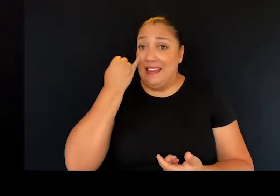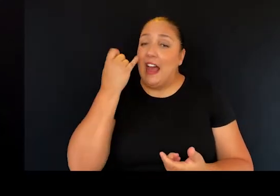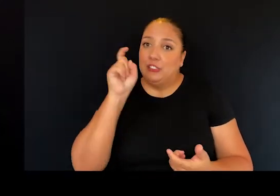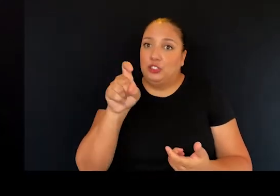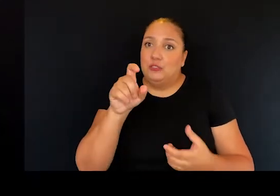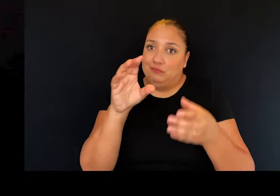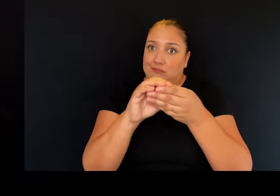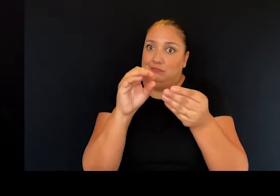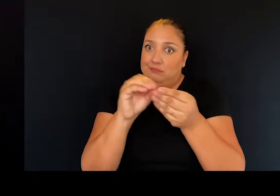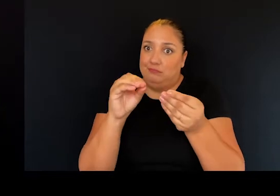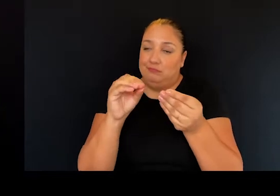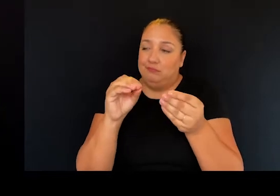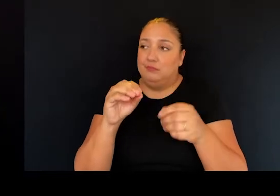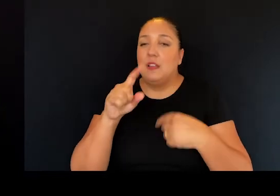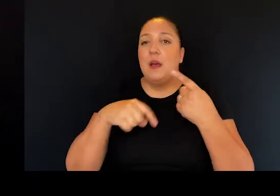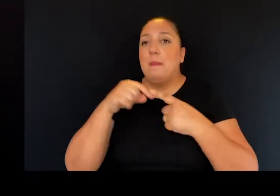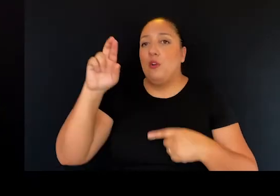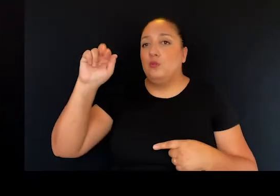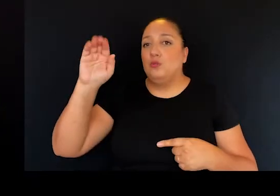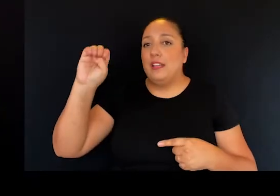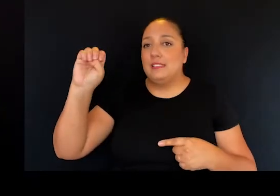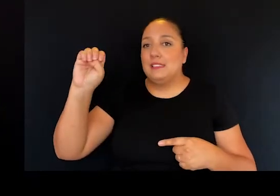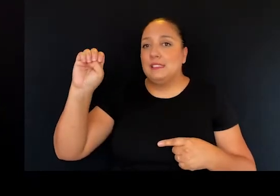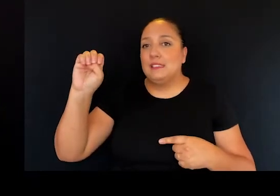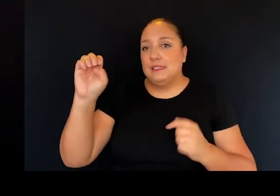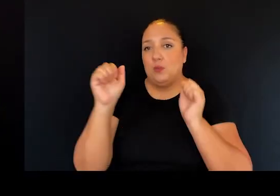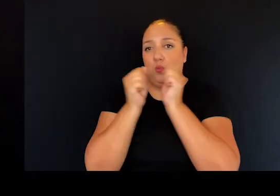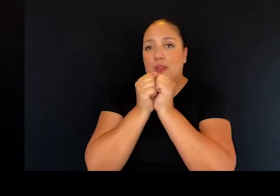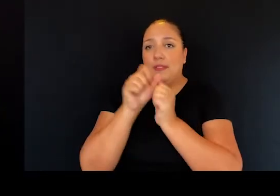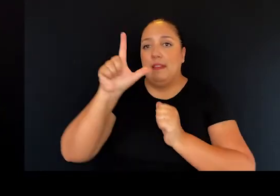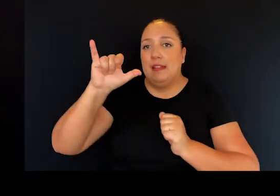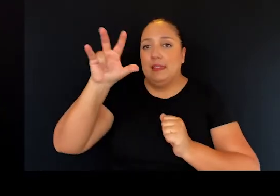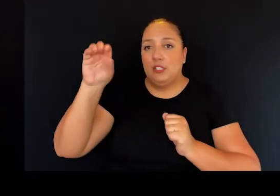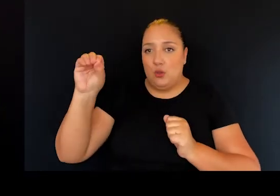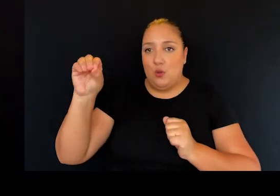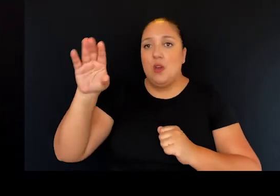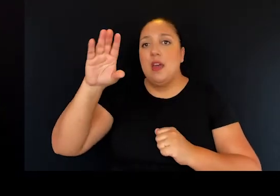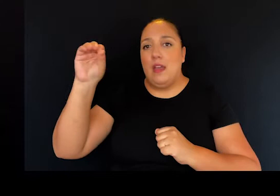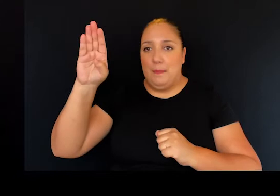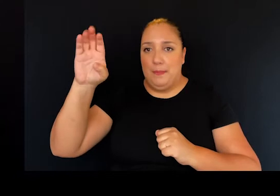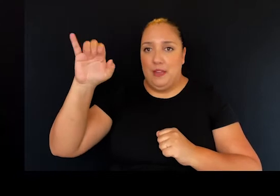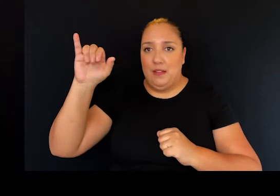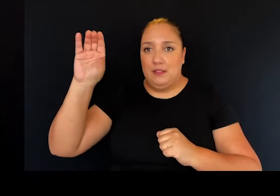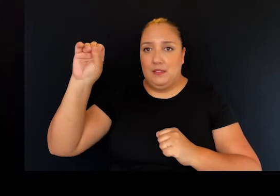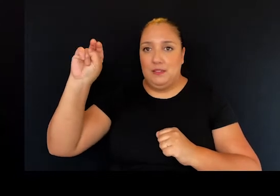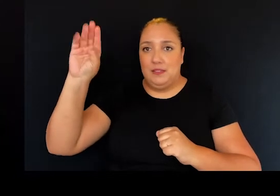when it comes to Lizzo and Beyoncé, right? So here we have two incredibly powerful, strong black women